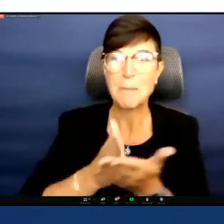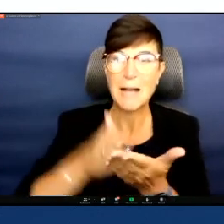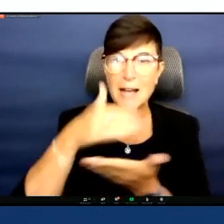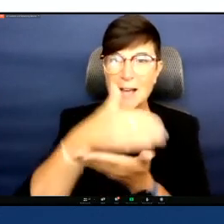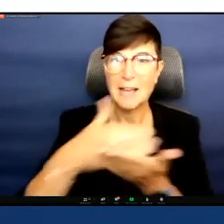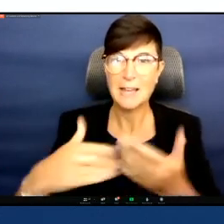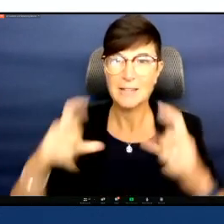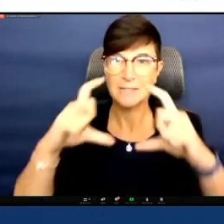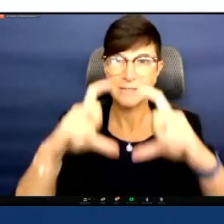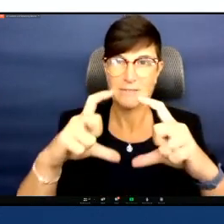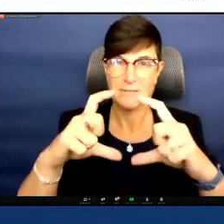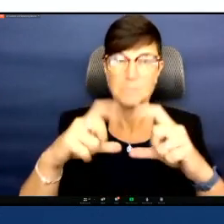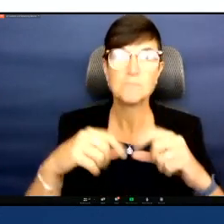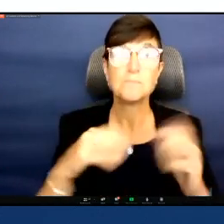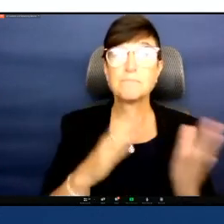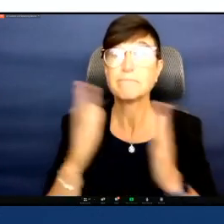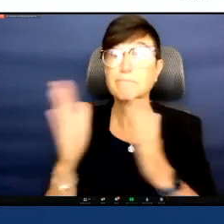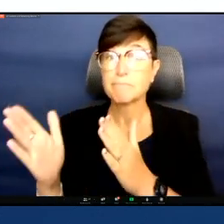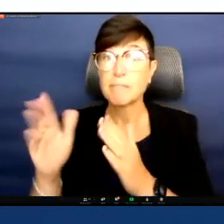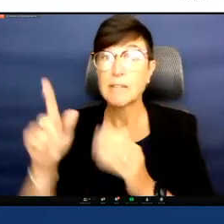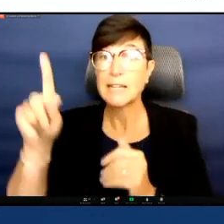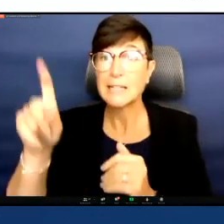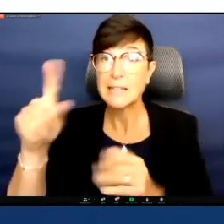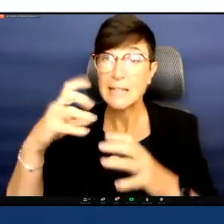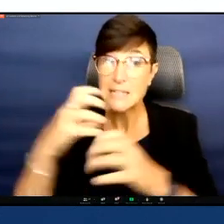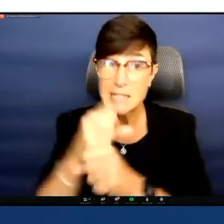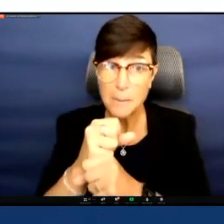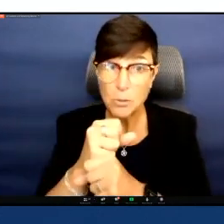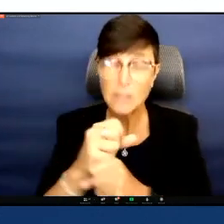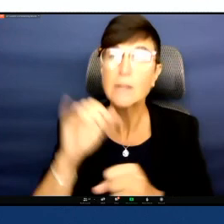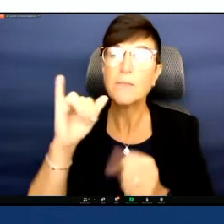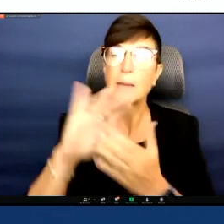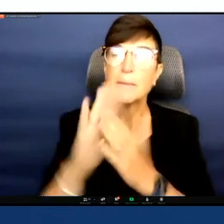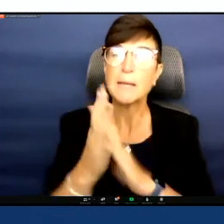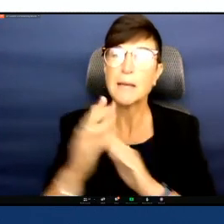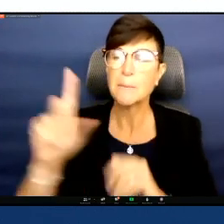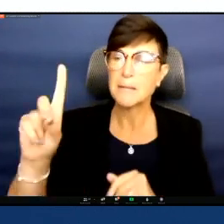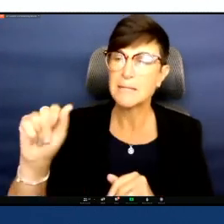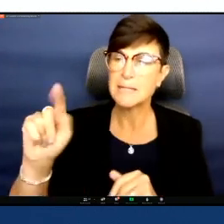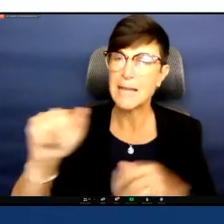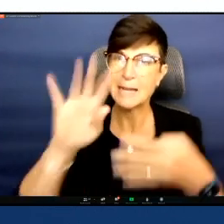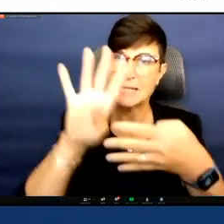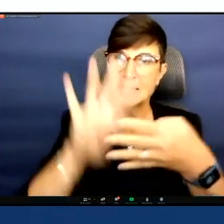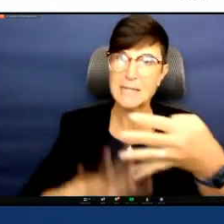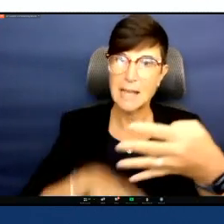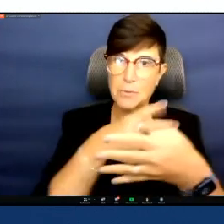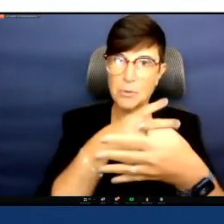It displays a summary data table for the current view, and any time you can navigate